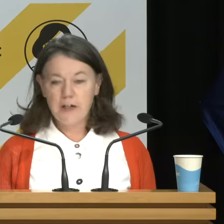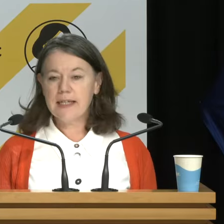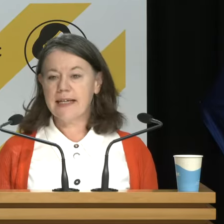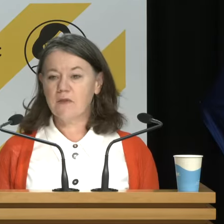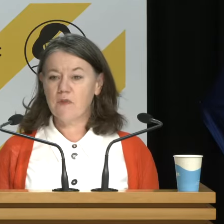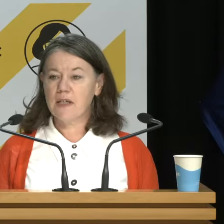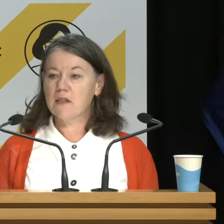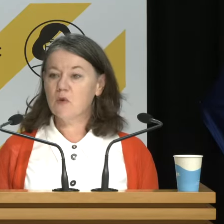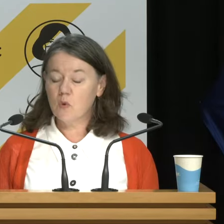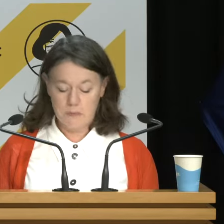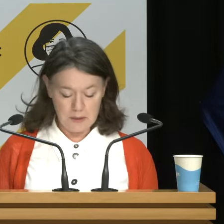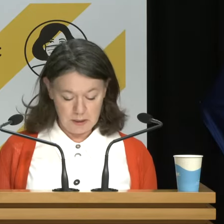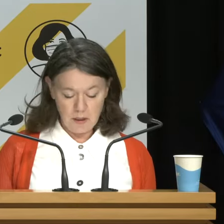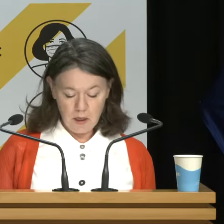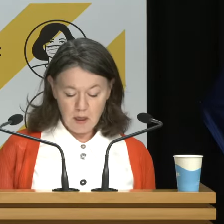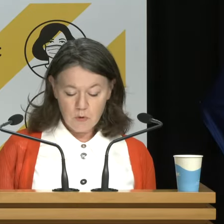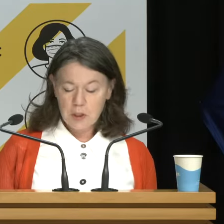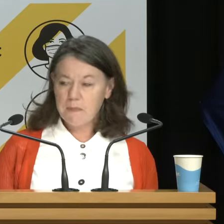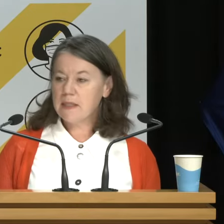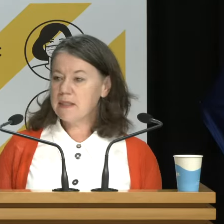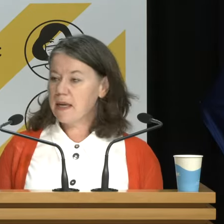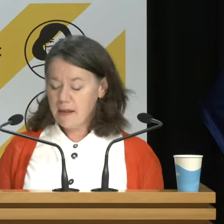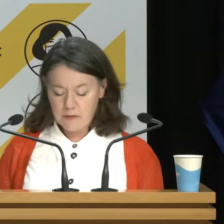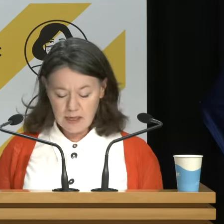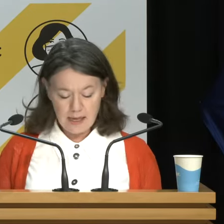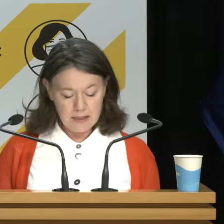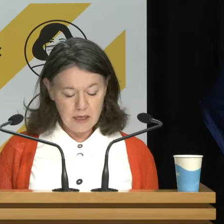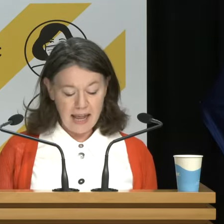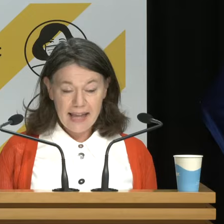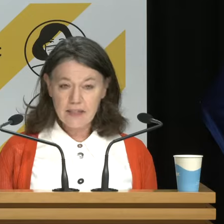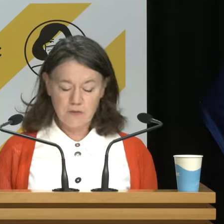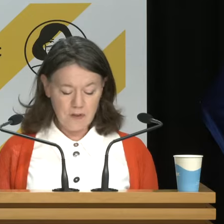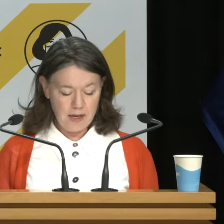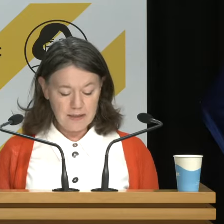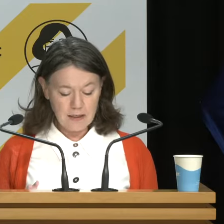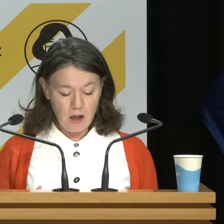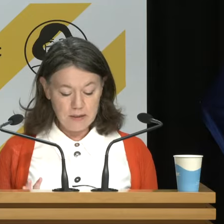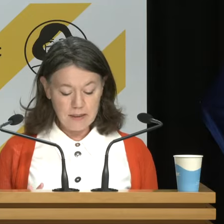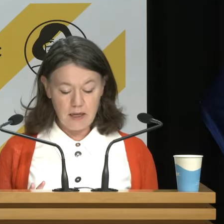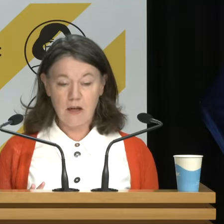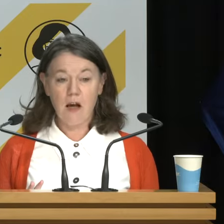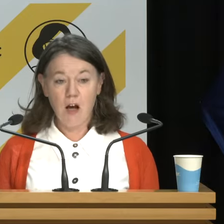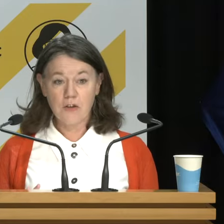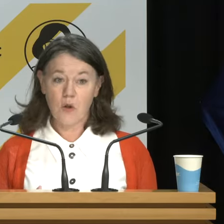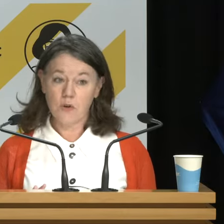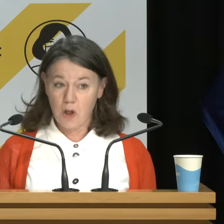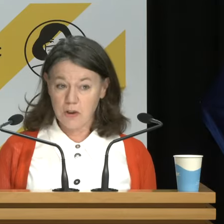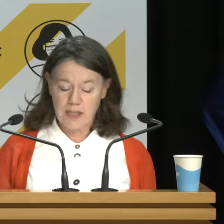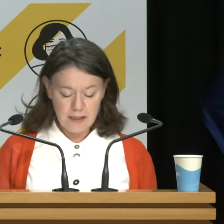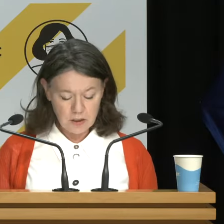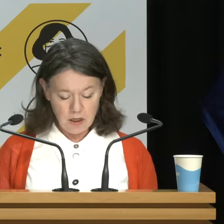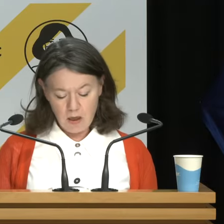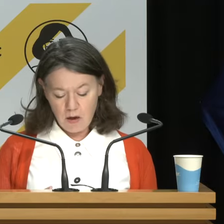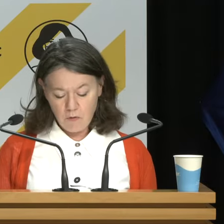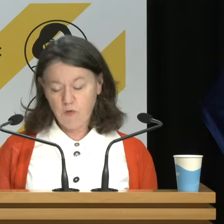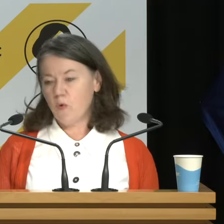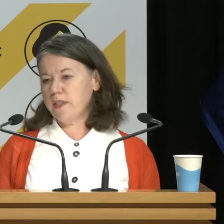This is dropped from 12.